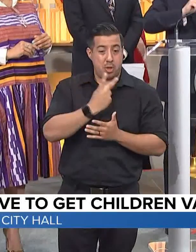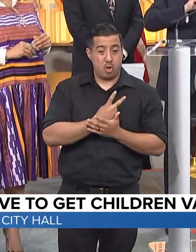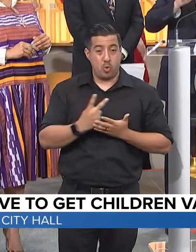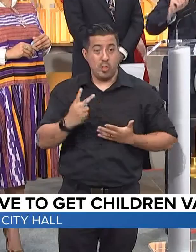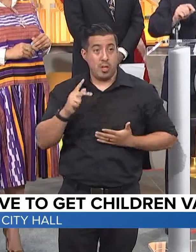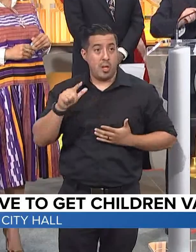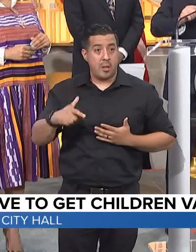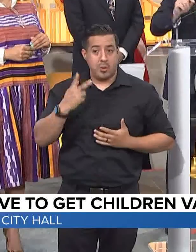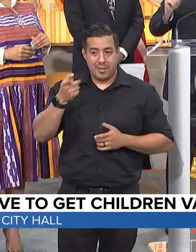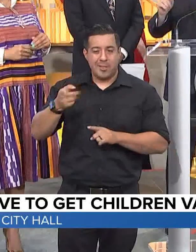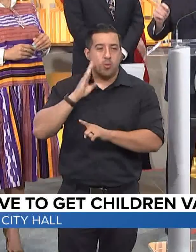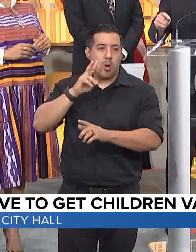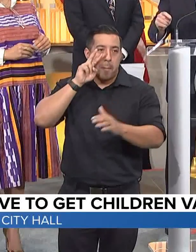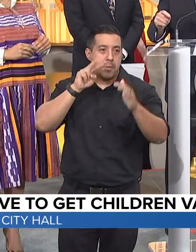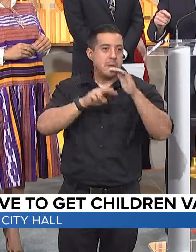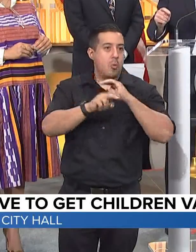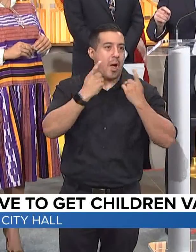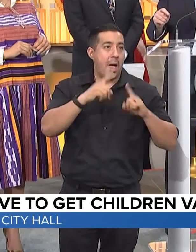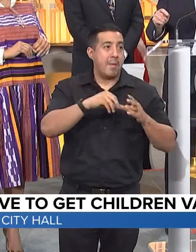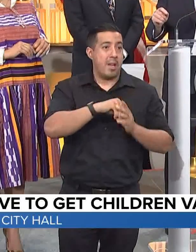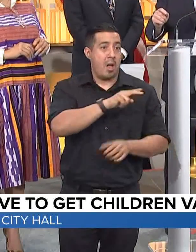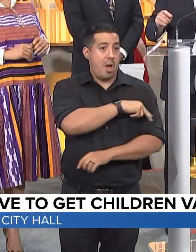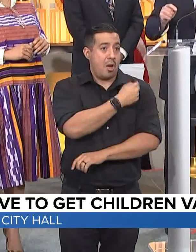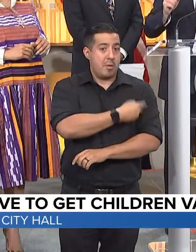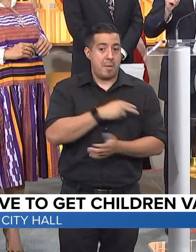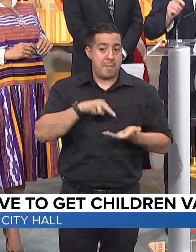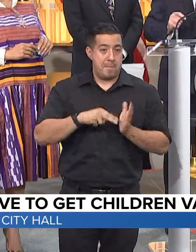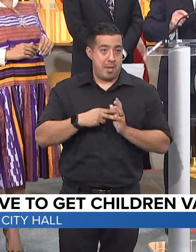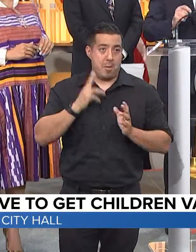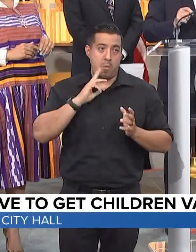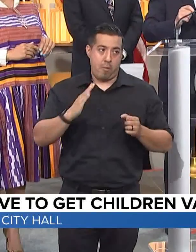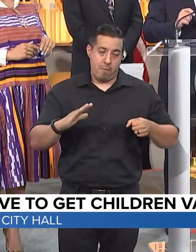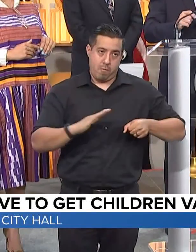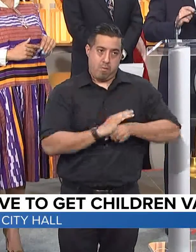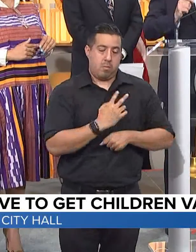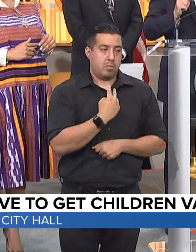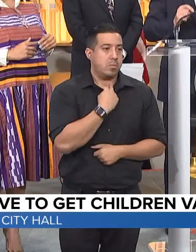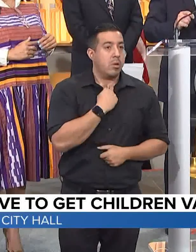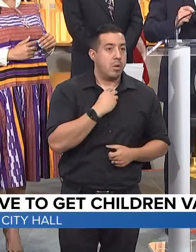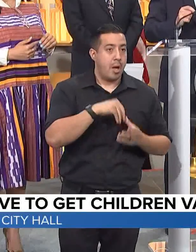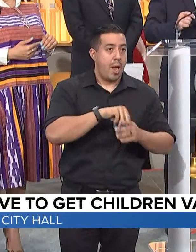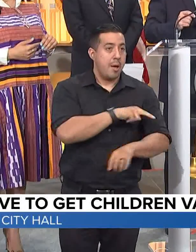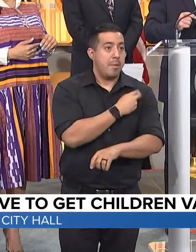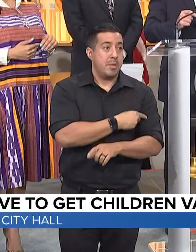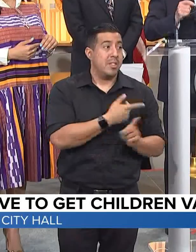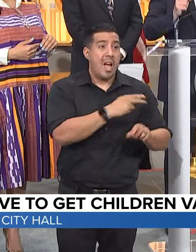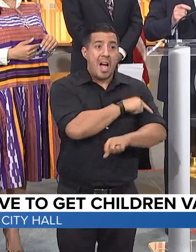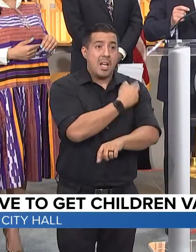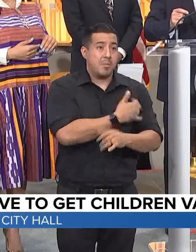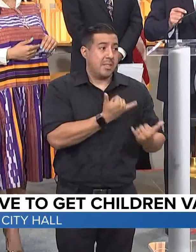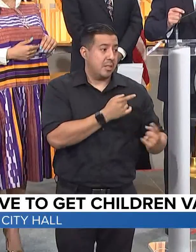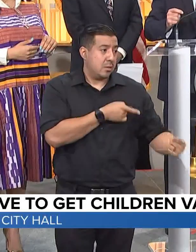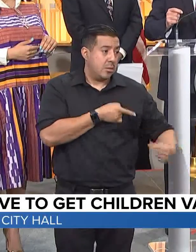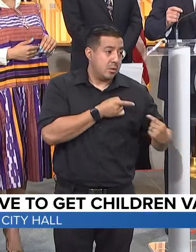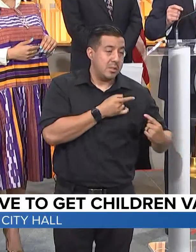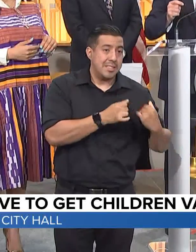Which approach predicts what we'll see in hospitalizations by about two weeks. So our situation in the hospitals, which is already dire and dangerous?